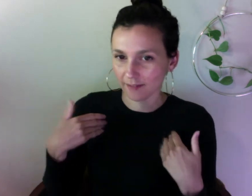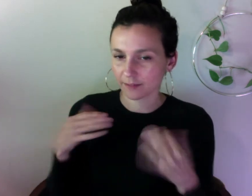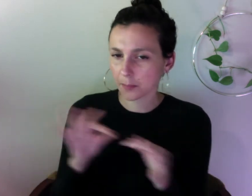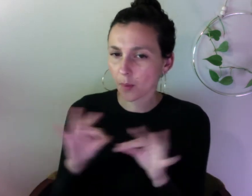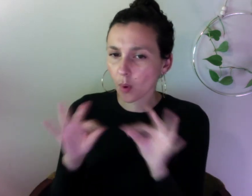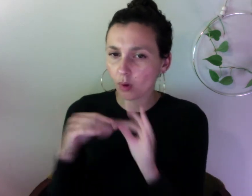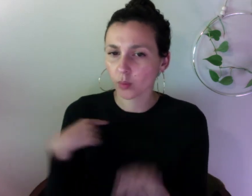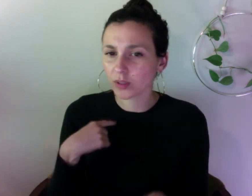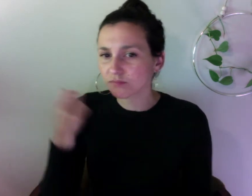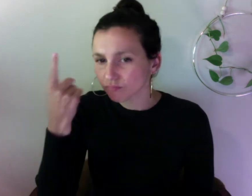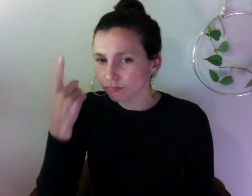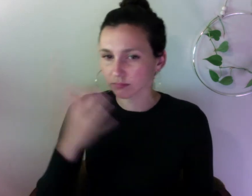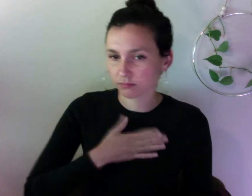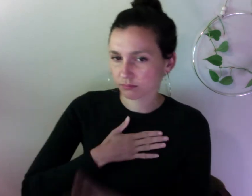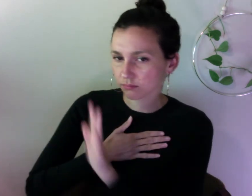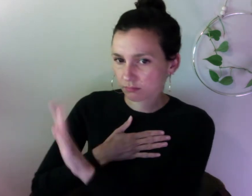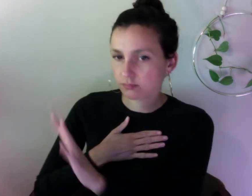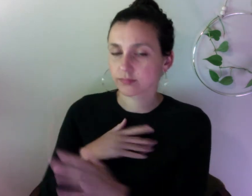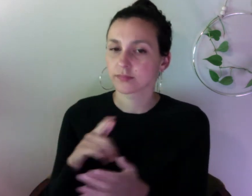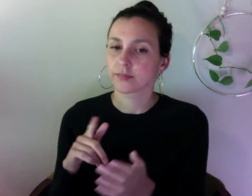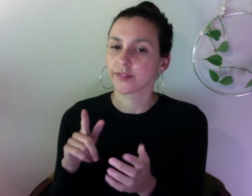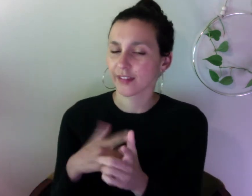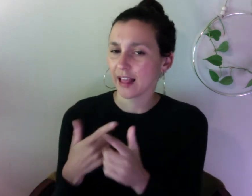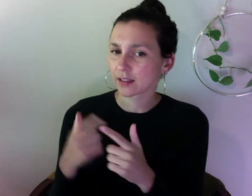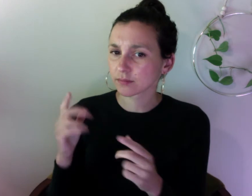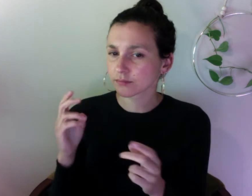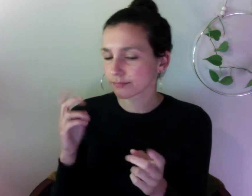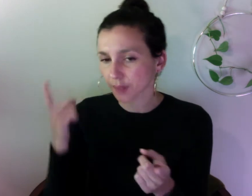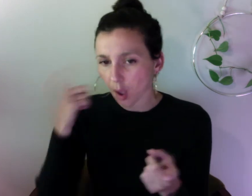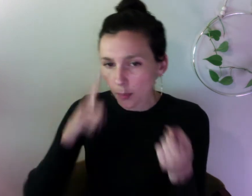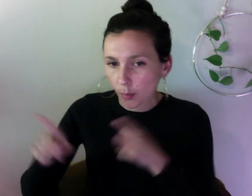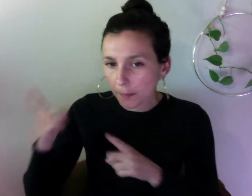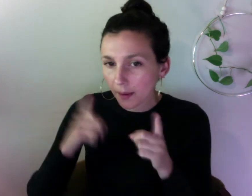it is important that we respect that and compromise.